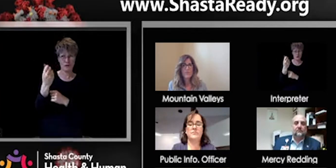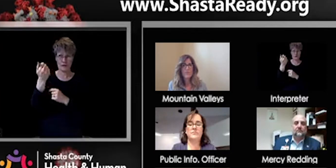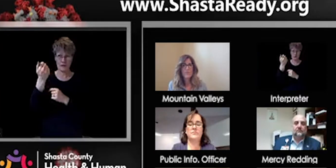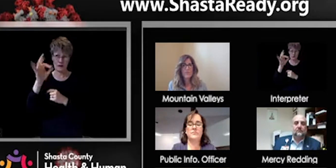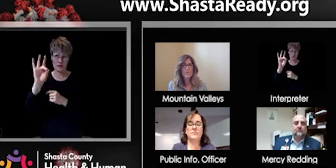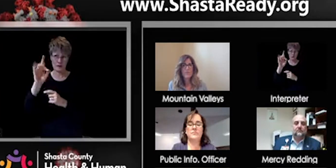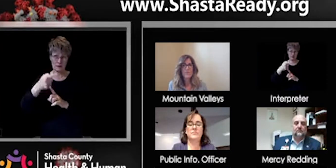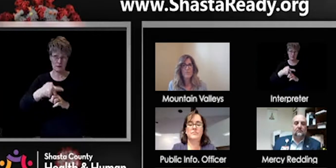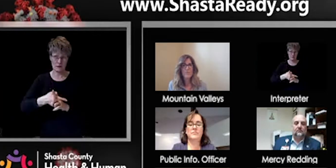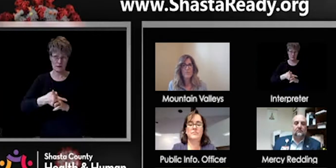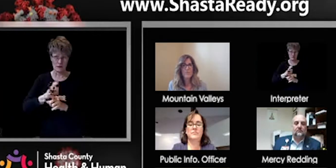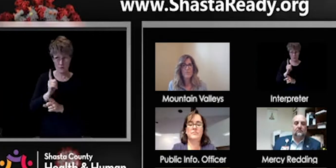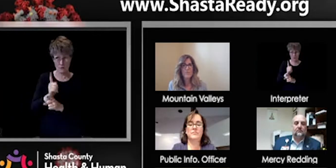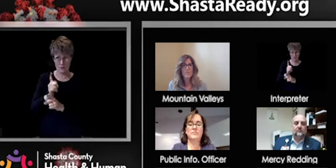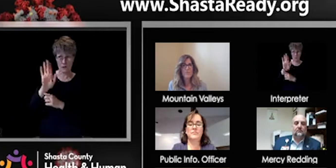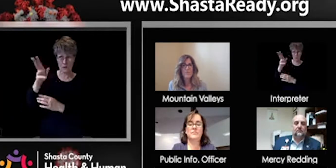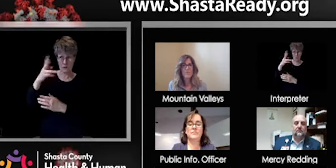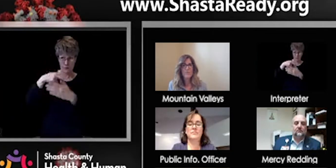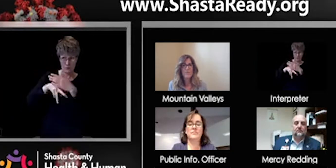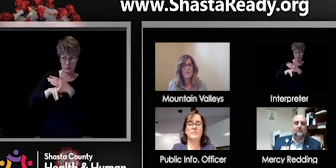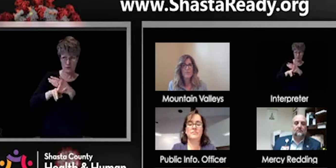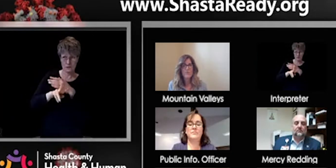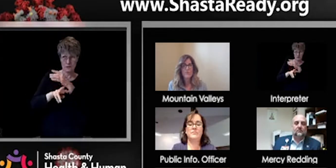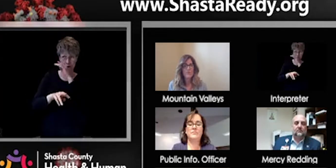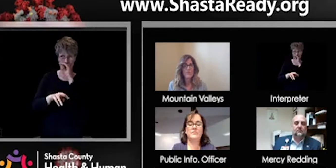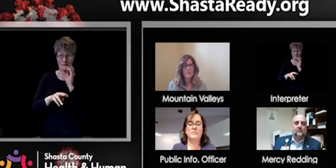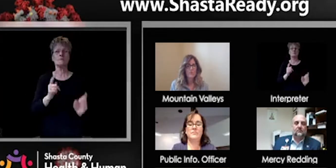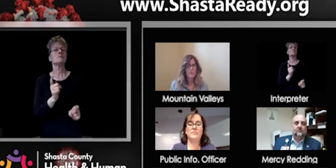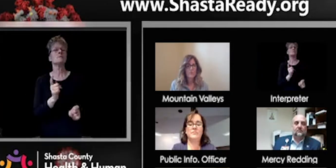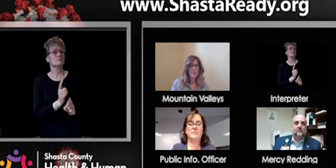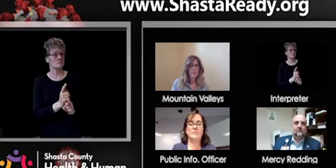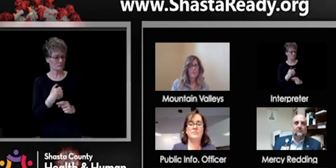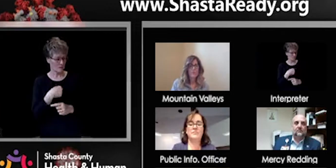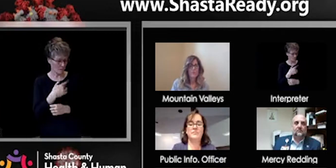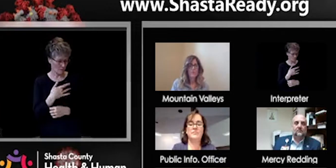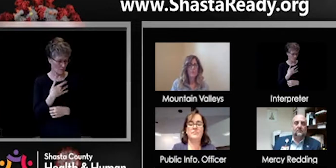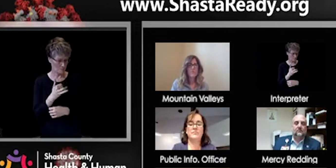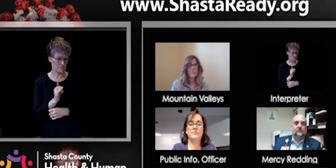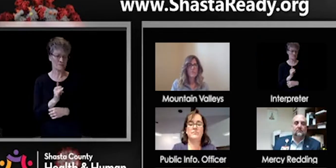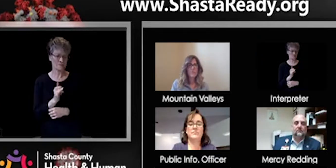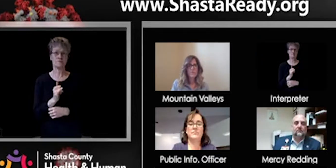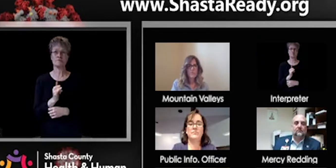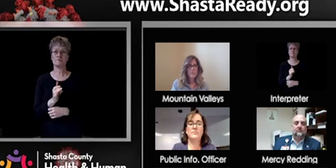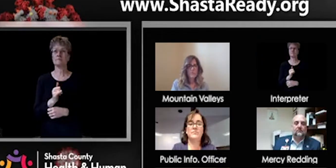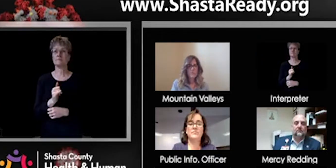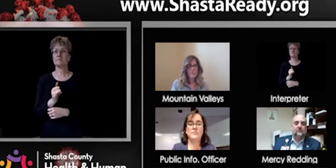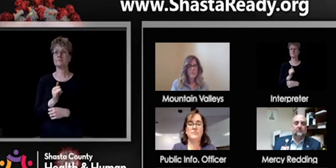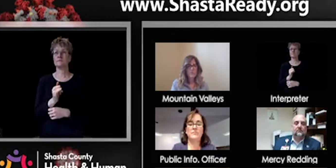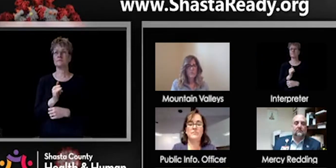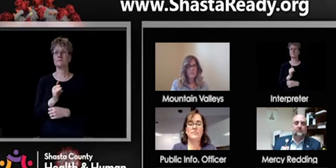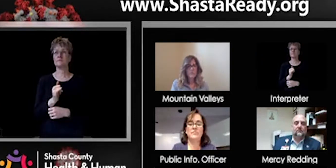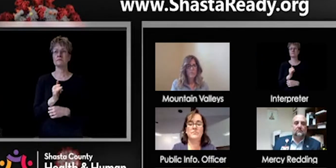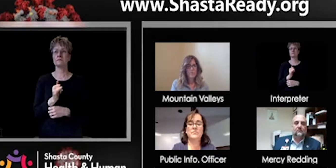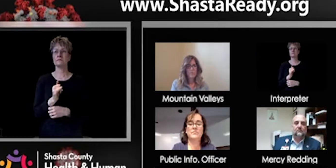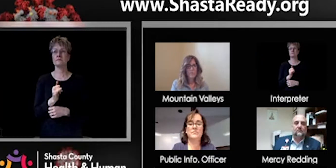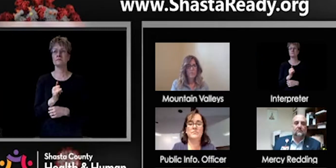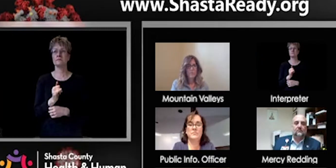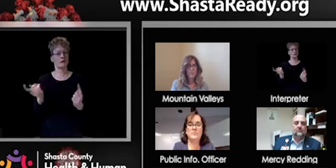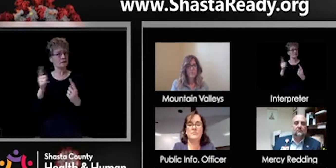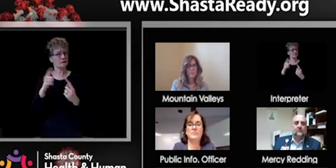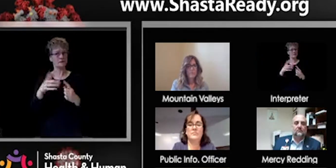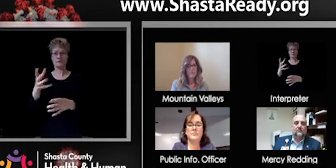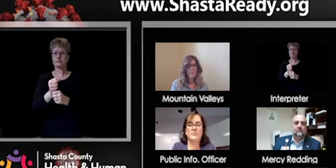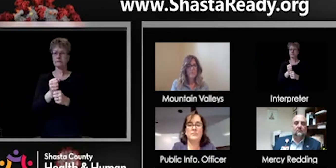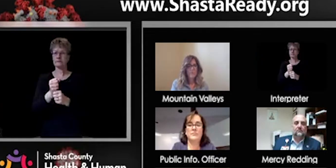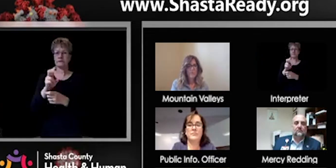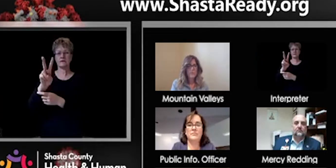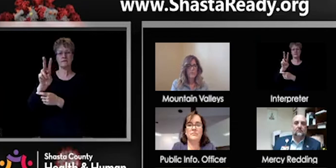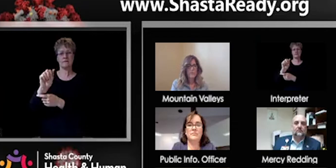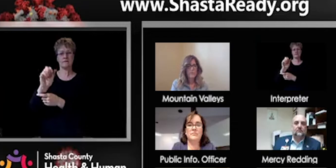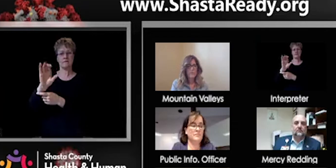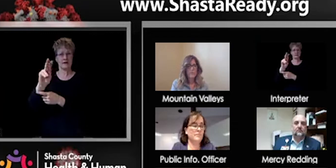have an effective vaccine that has been widely disseminated and/or medications to treat this